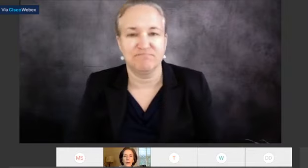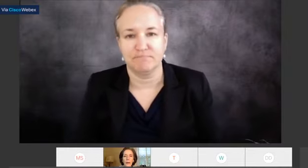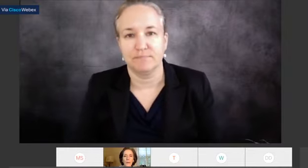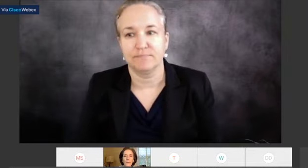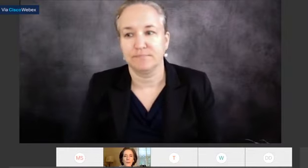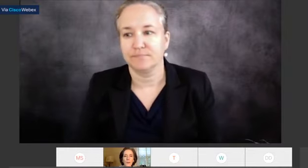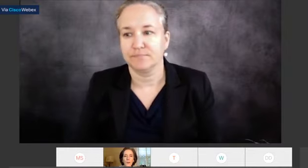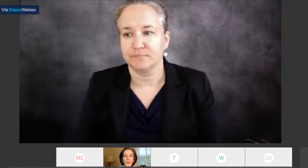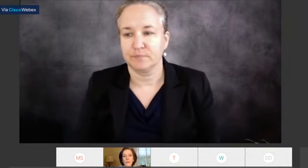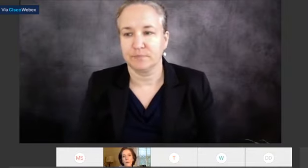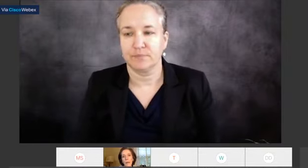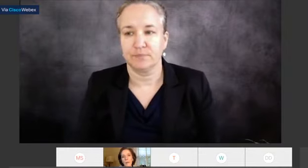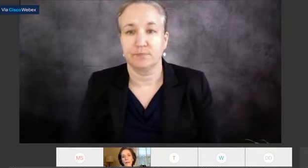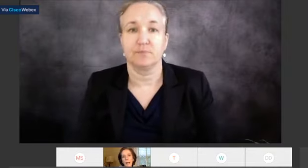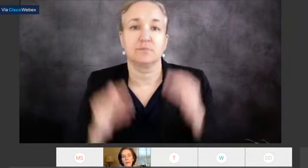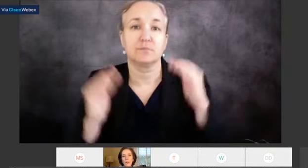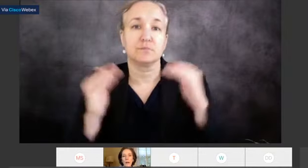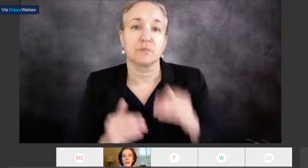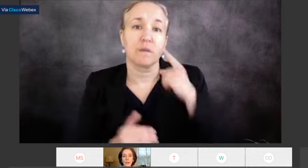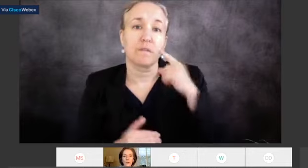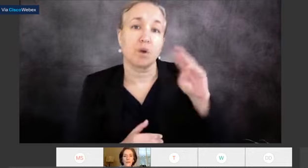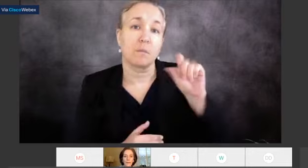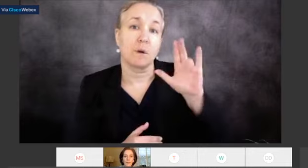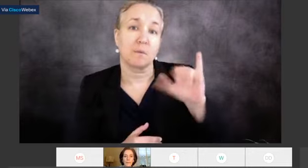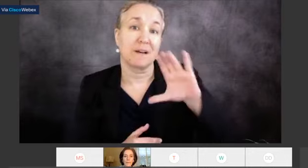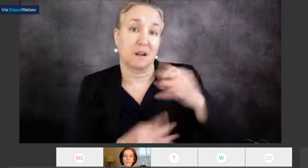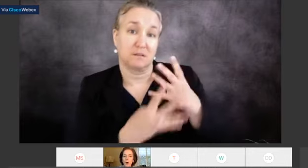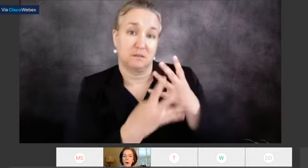um in terms of our montgomery county correctional facility